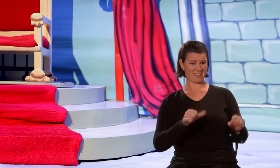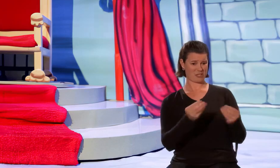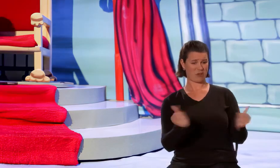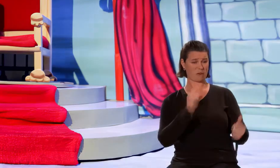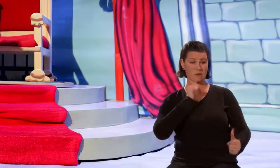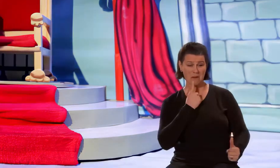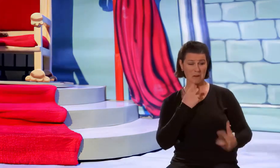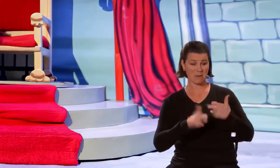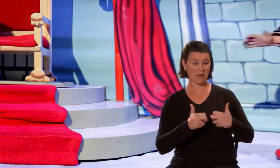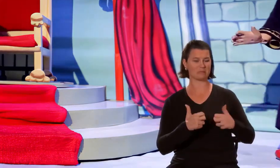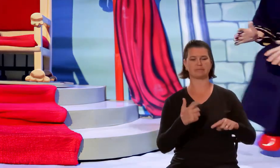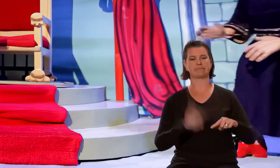Ah, the Lord High Chamberlain!